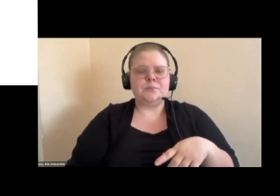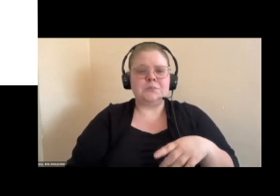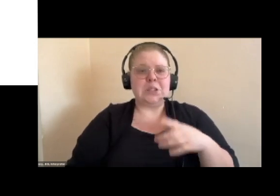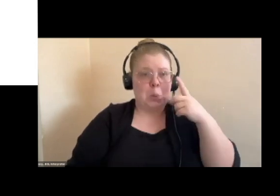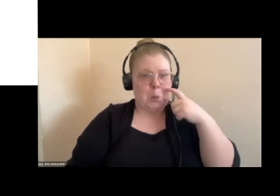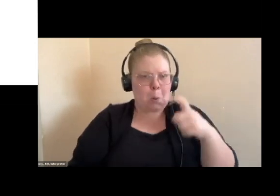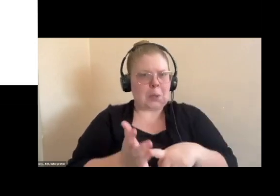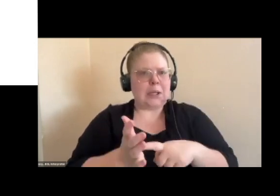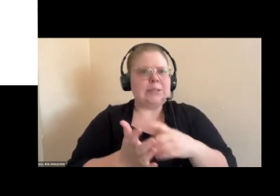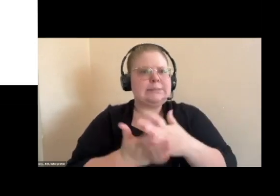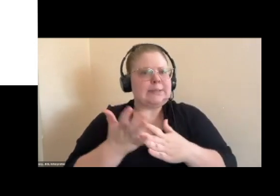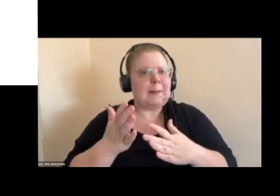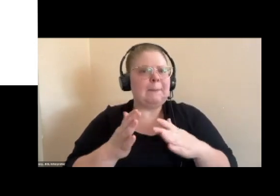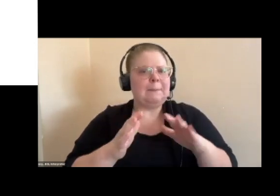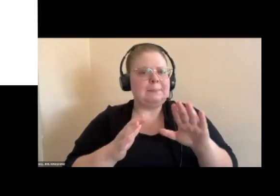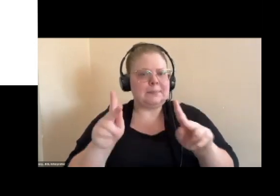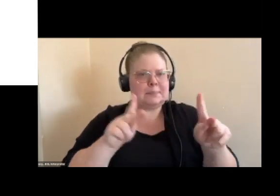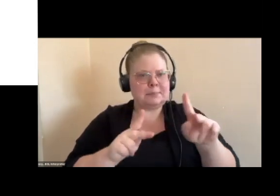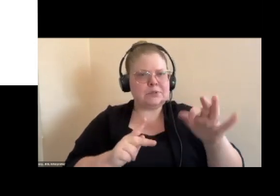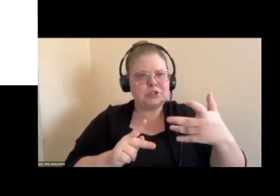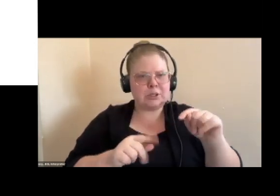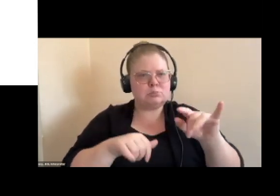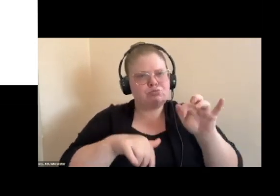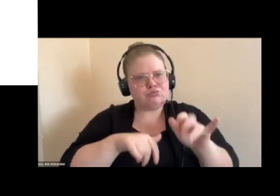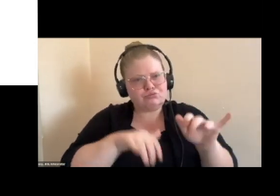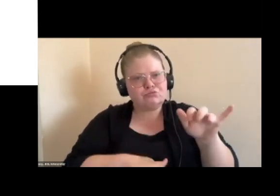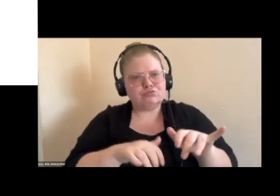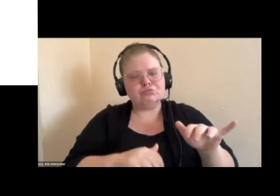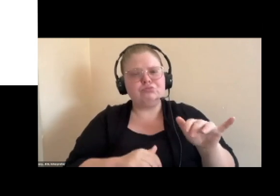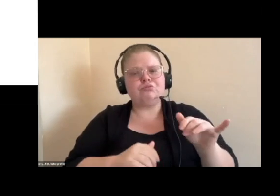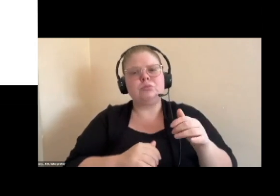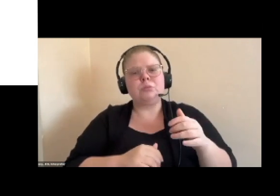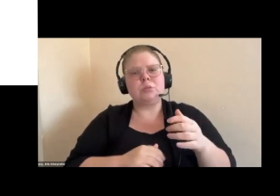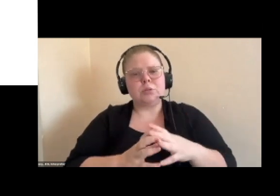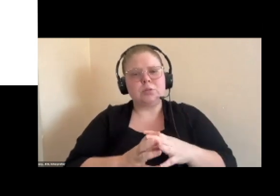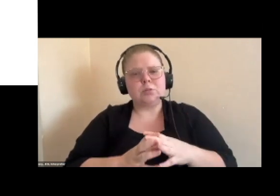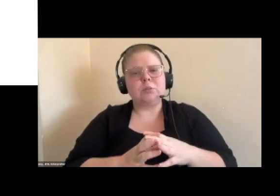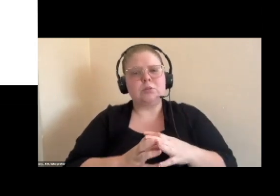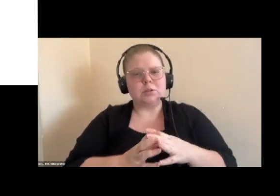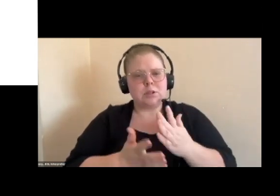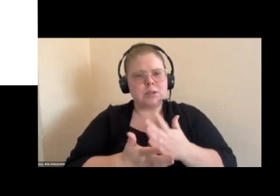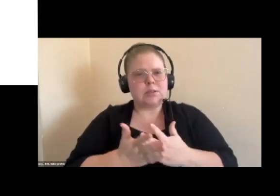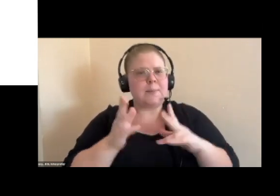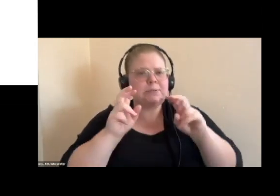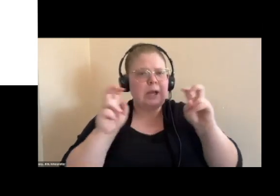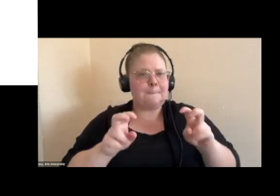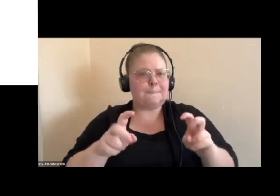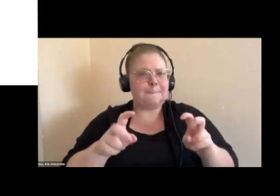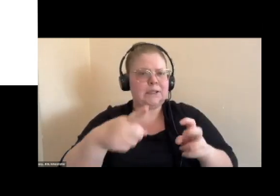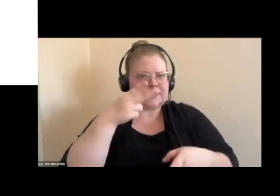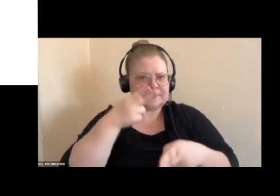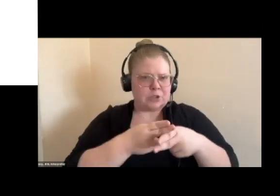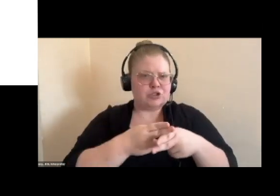some of the topics that people were, we're highlighting around the issue